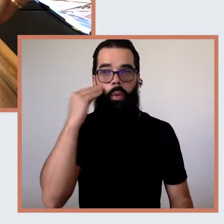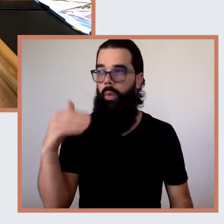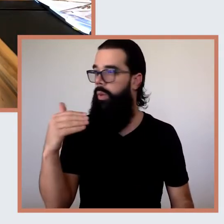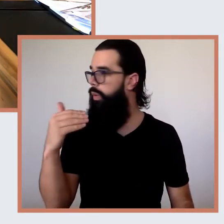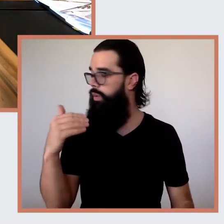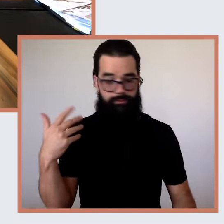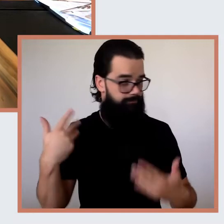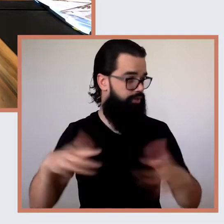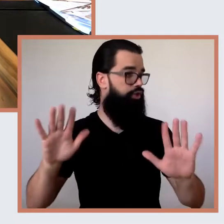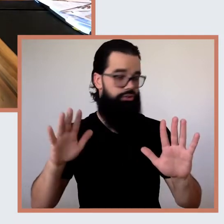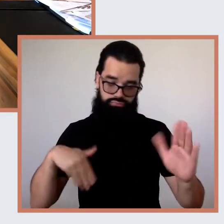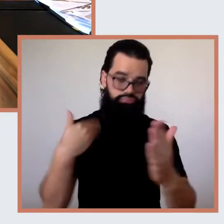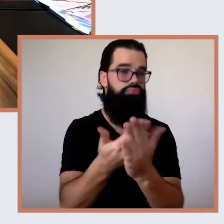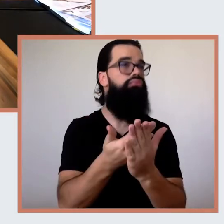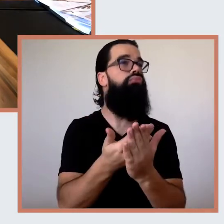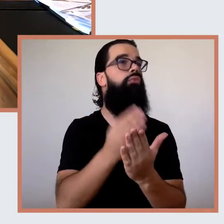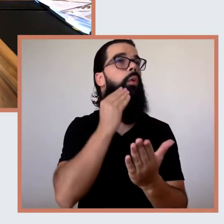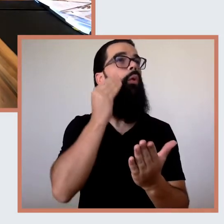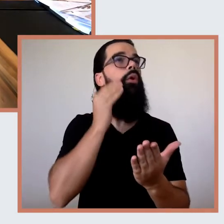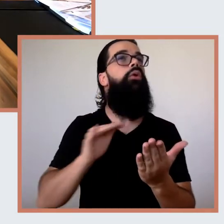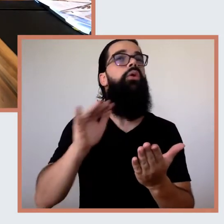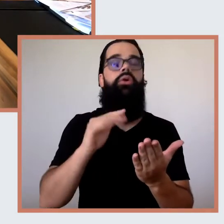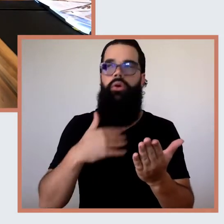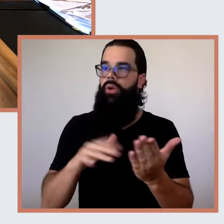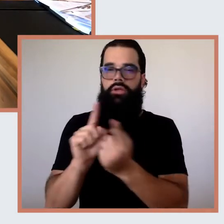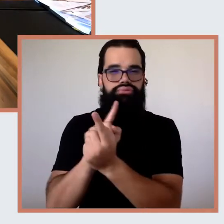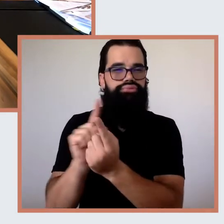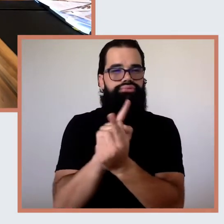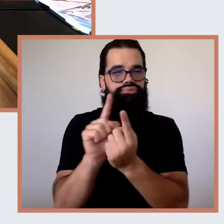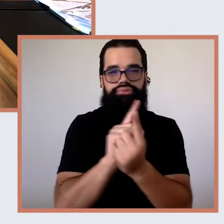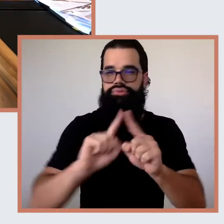I met all these actors and stars, and I was around these incredible shows and how lucky am I?